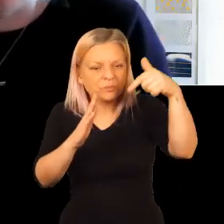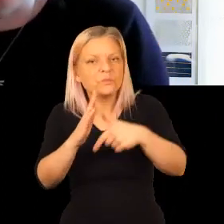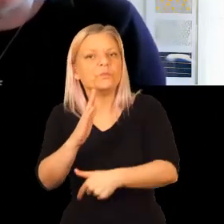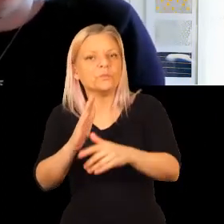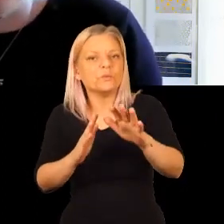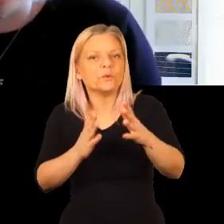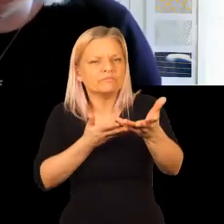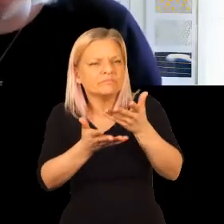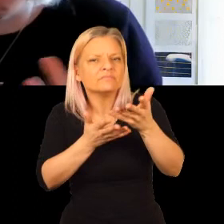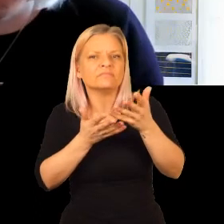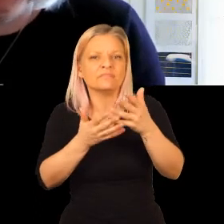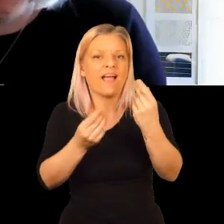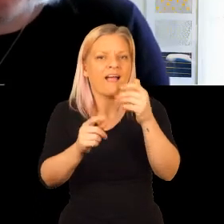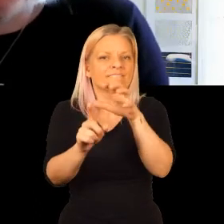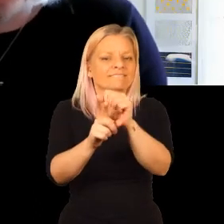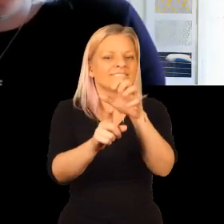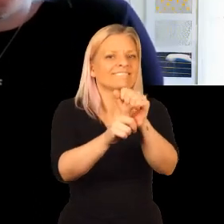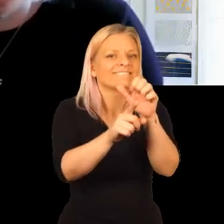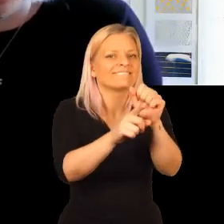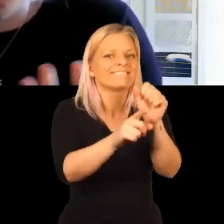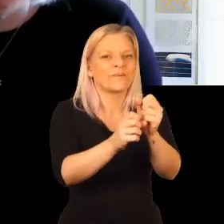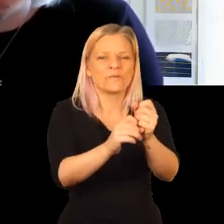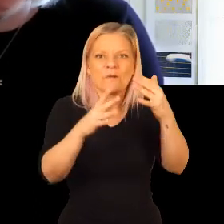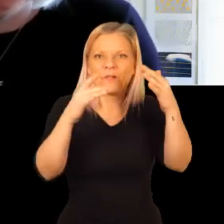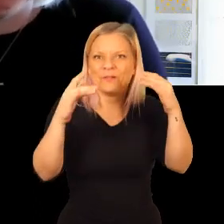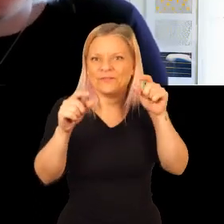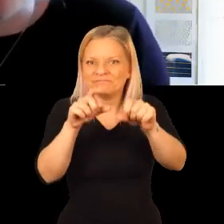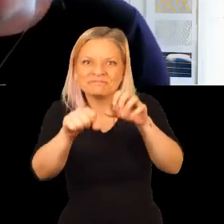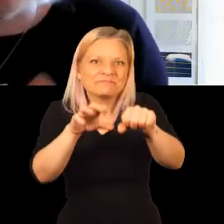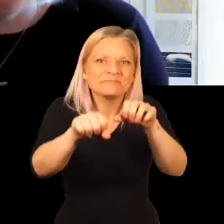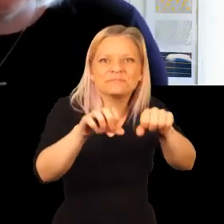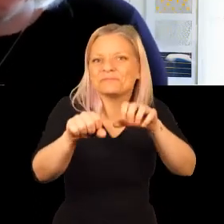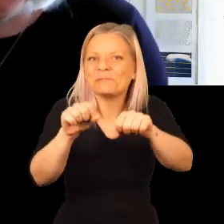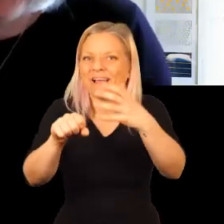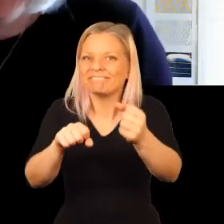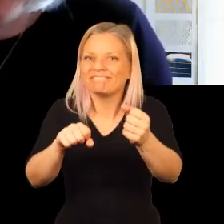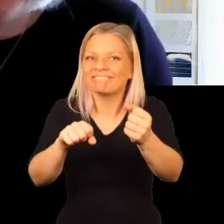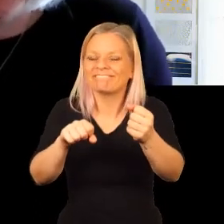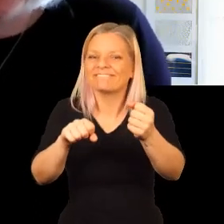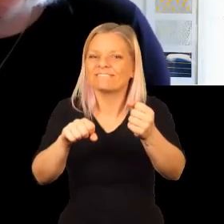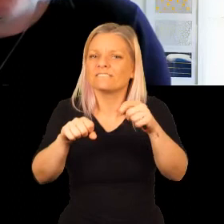because i think it's really we can really dig deep into some really gold nuggets in there so